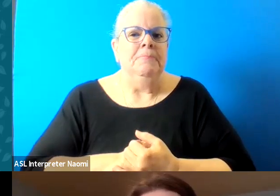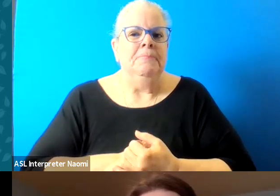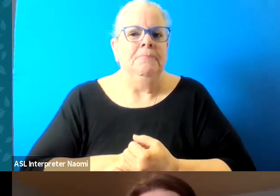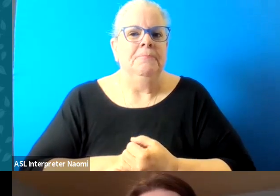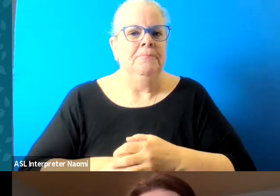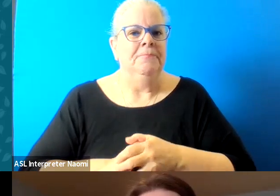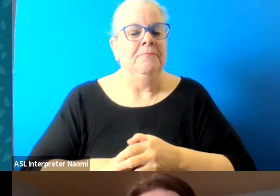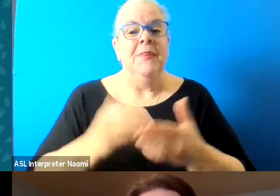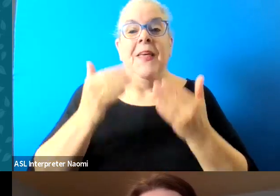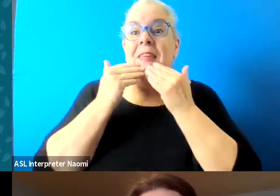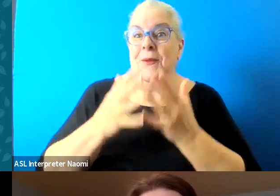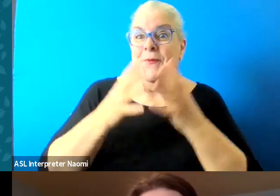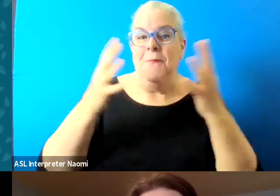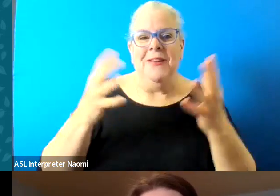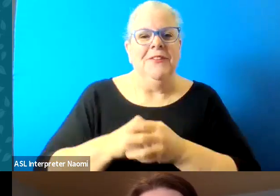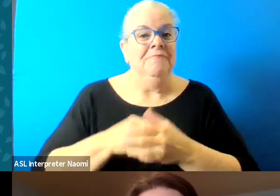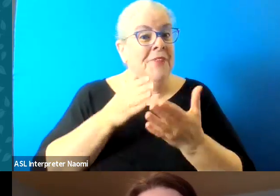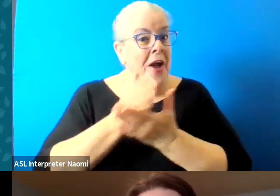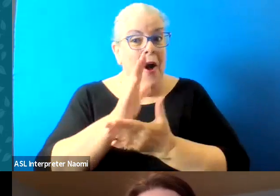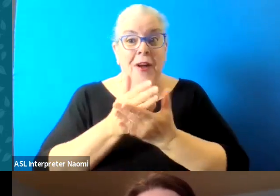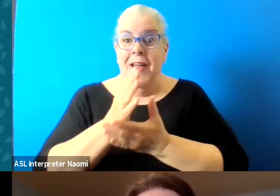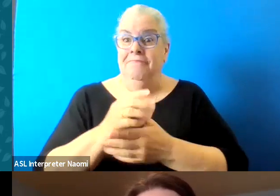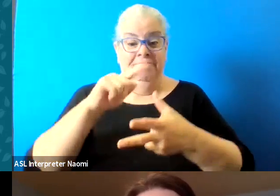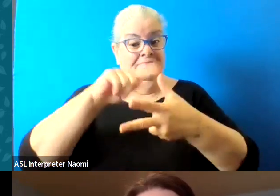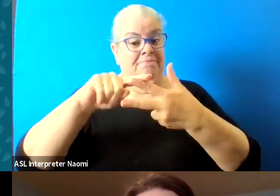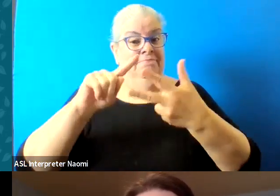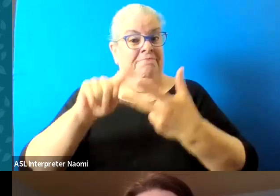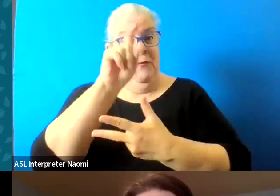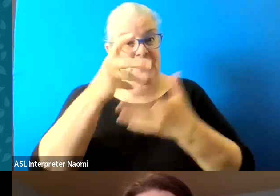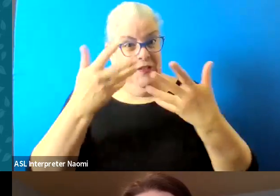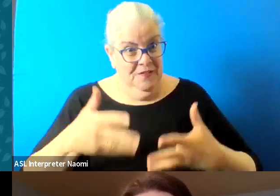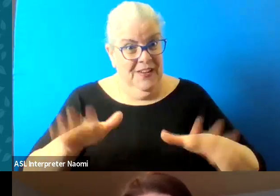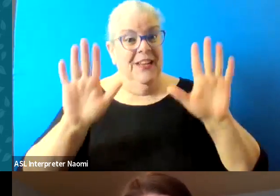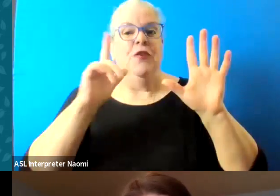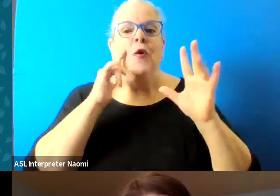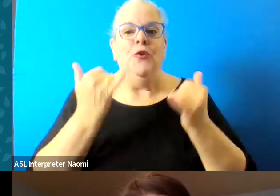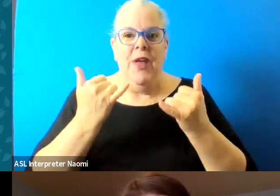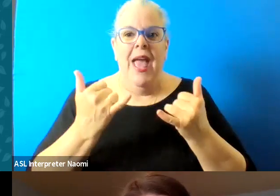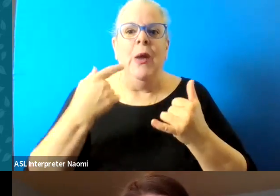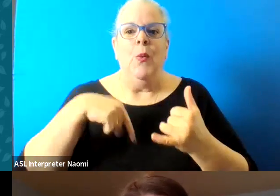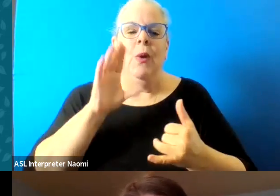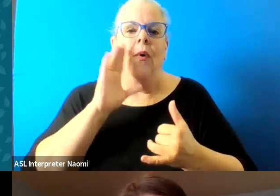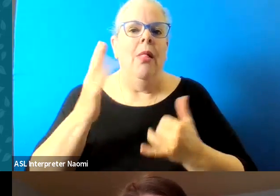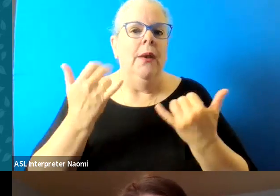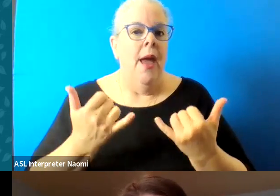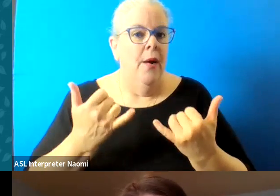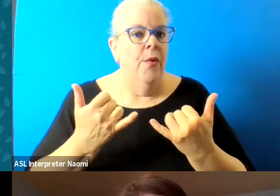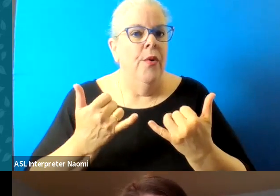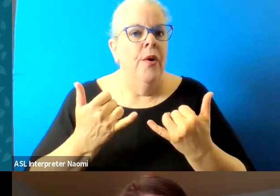Thank you so much. All right, well those were all of our questions for today. We're going to use the remainder of our time